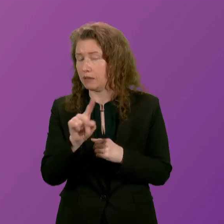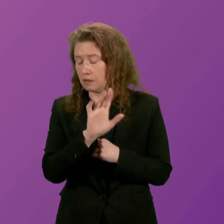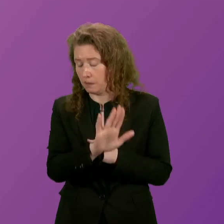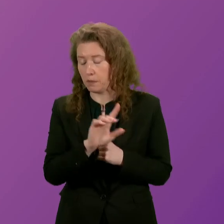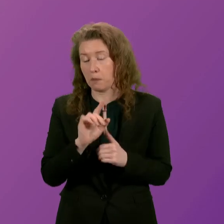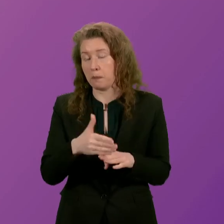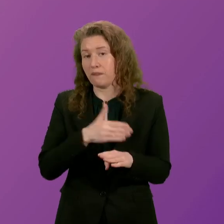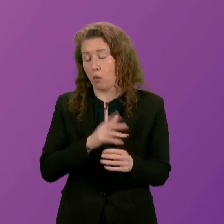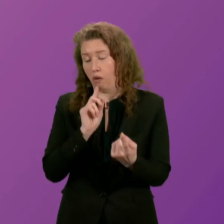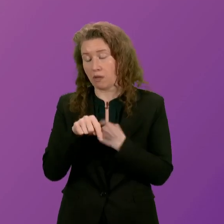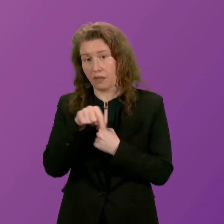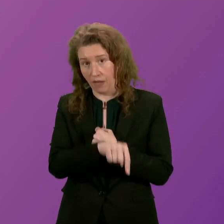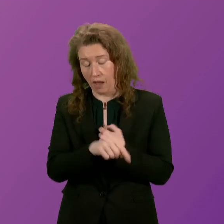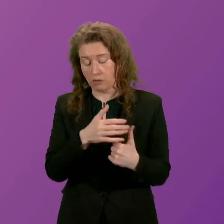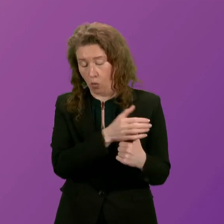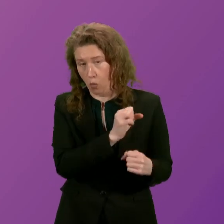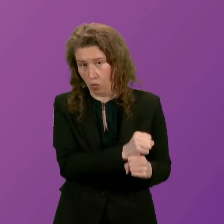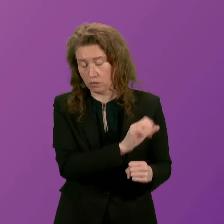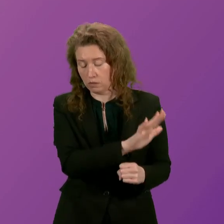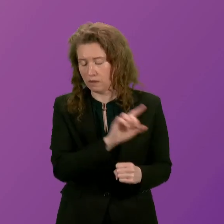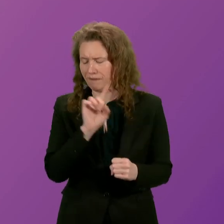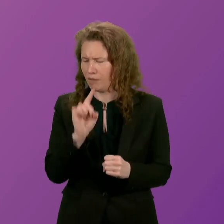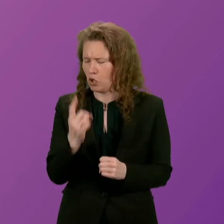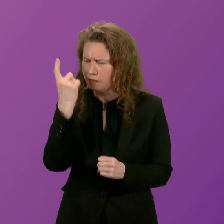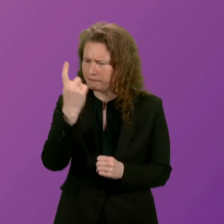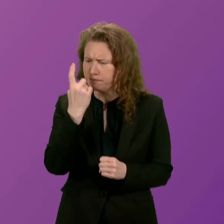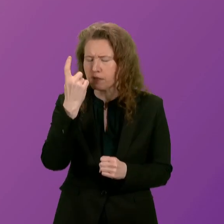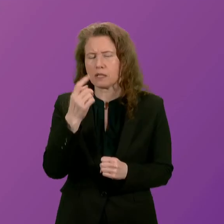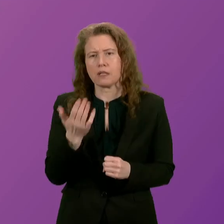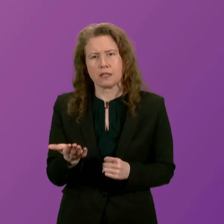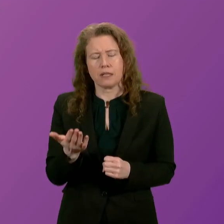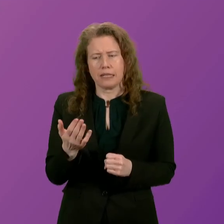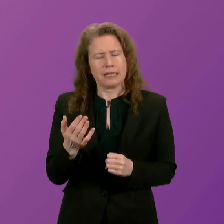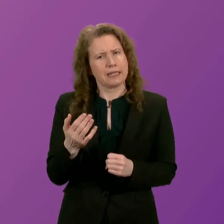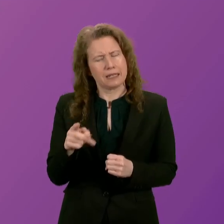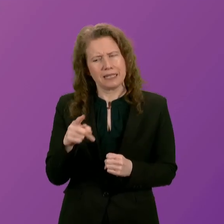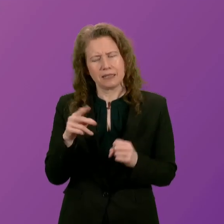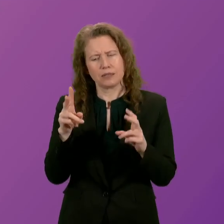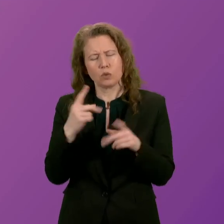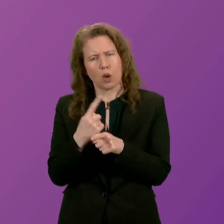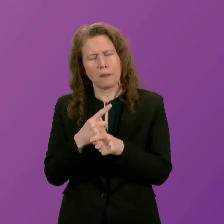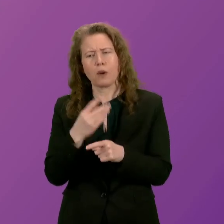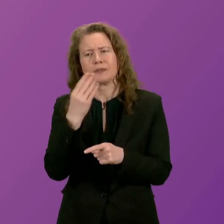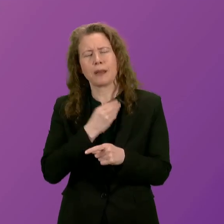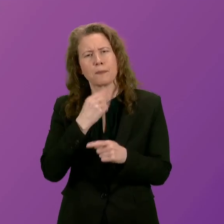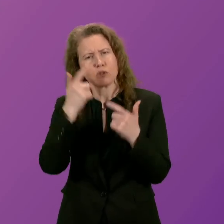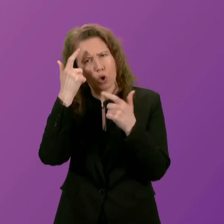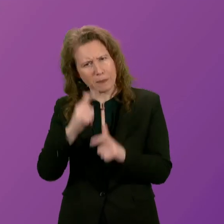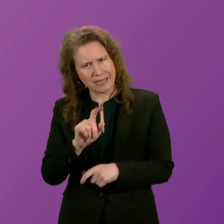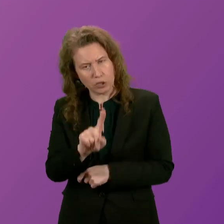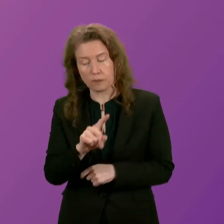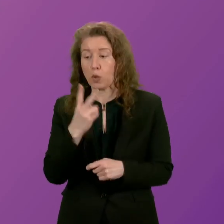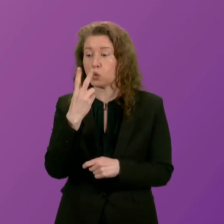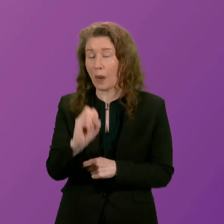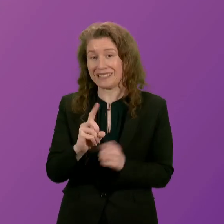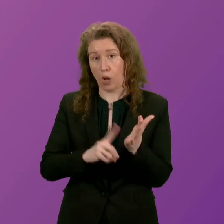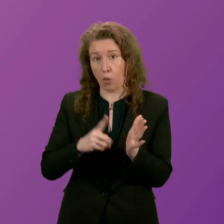Before I get to that, let us look at the issue of temporary accommodation. Because of the financial